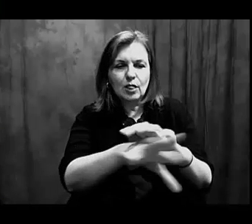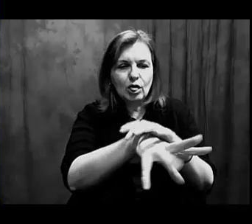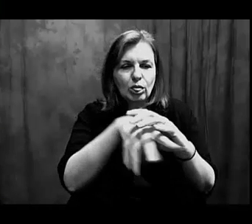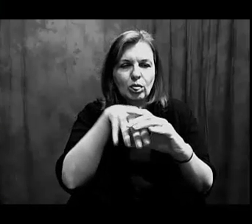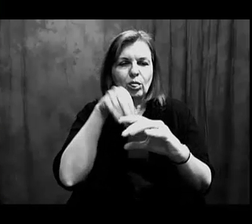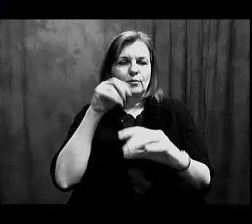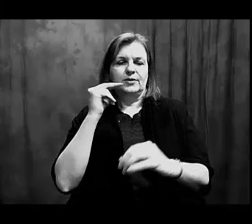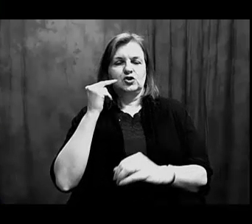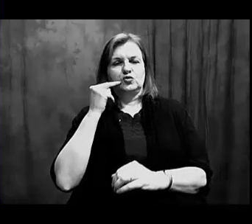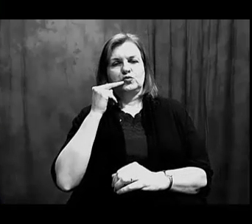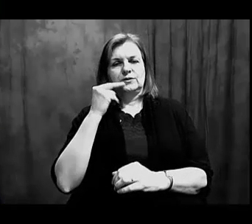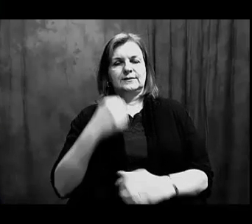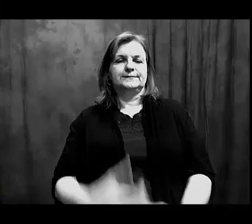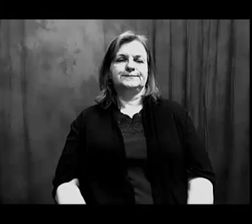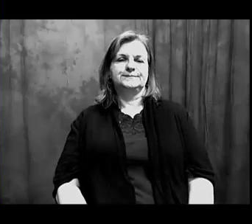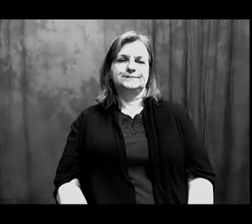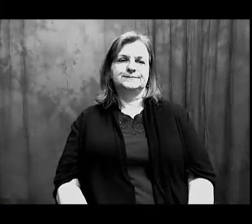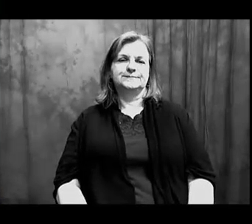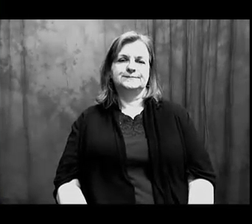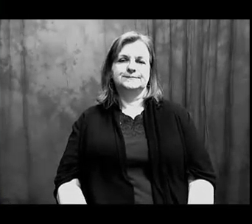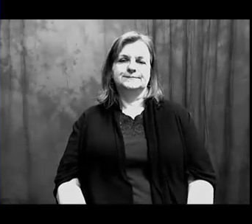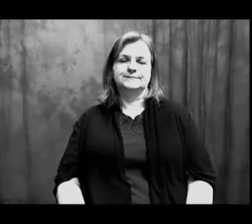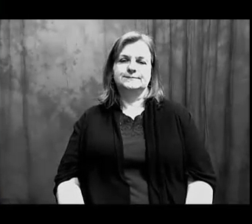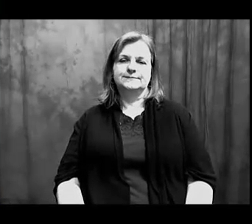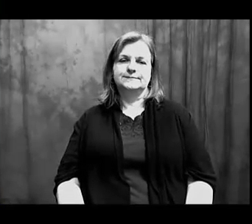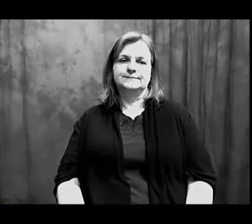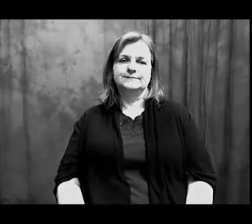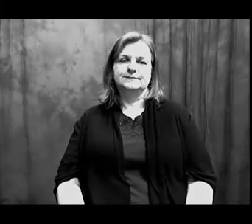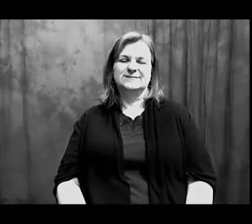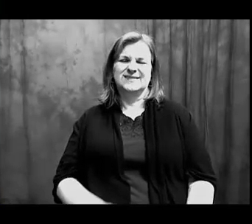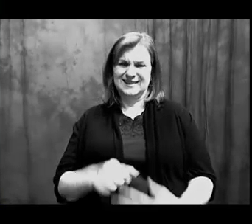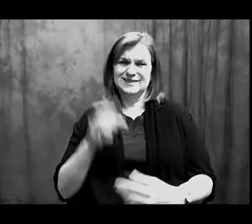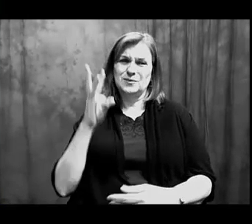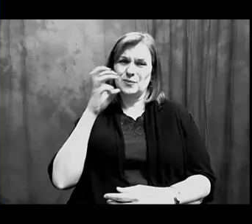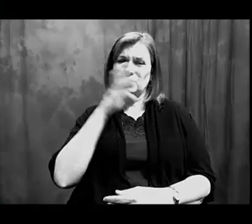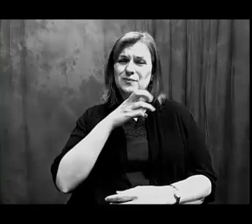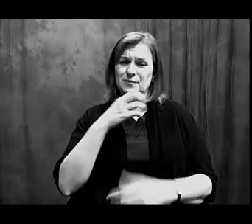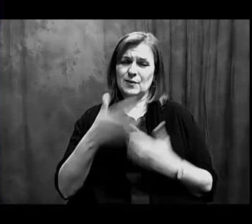reabsorb the nutrients that have been broken down -- so its bizarre! Yes! But it